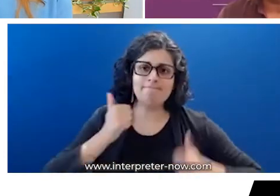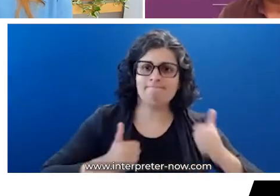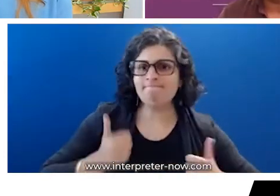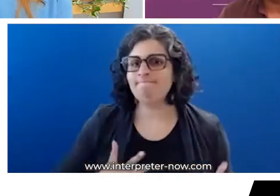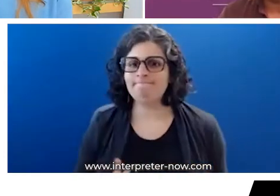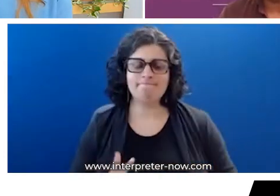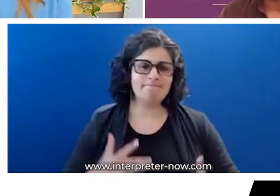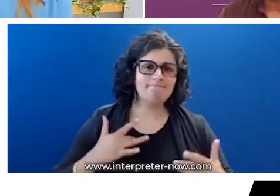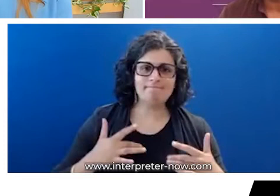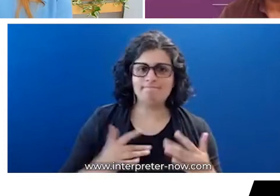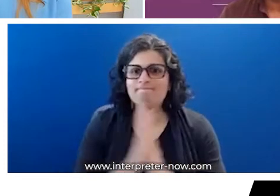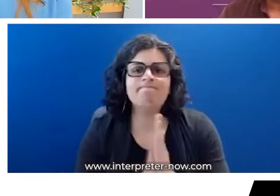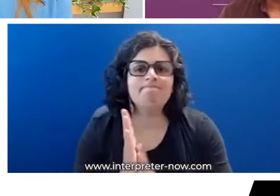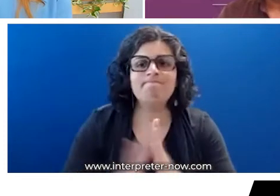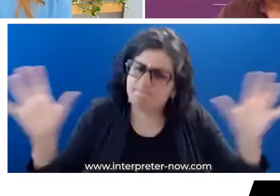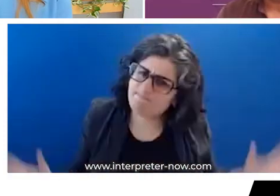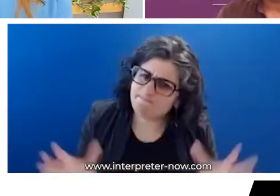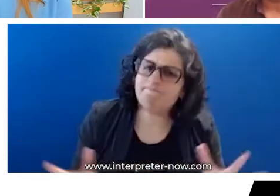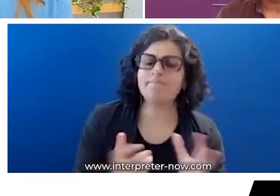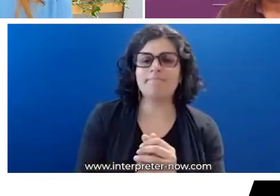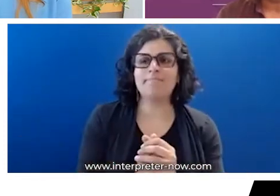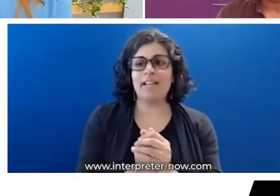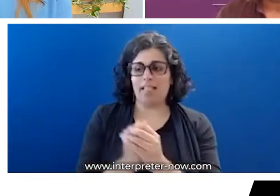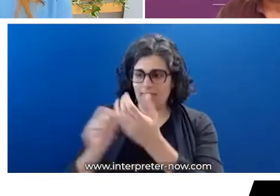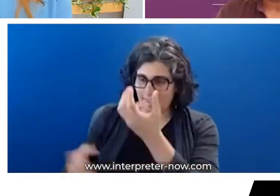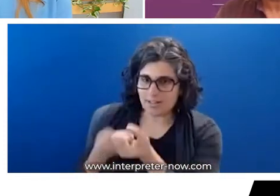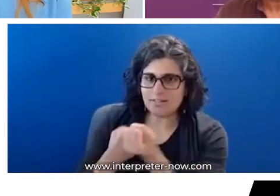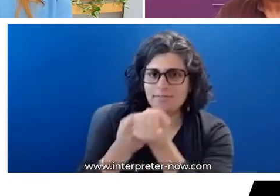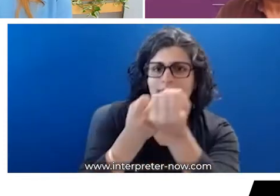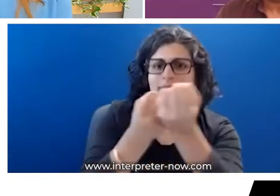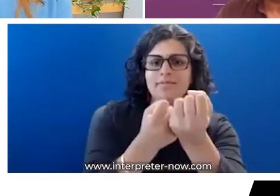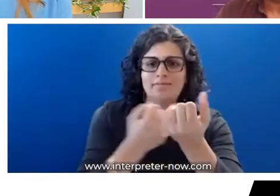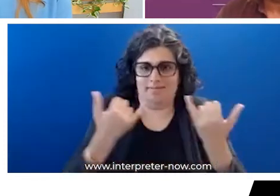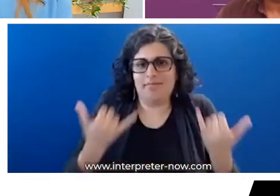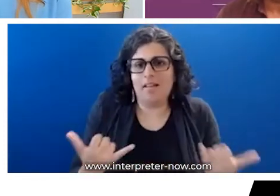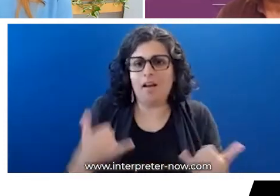I think that that carried me through to my present adult years, where I continue to bring